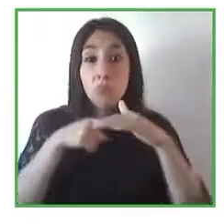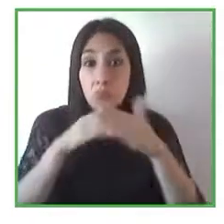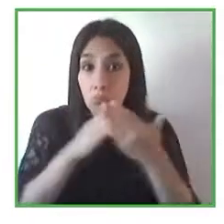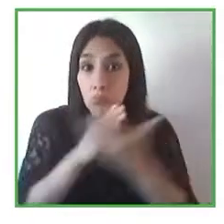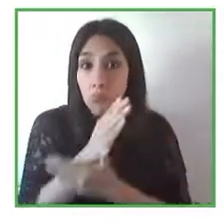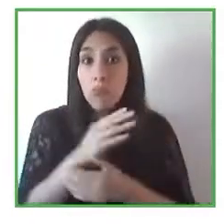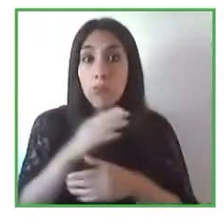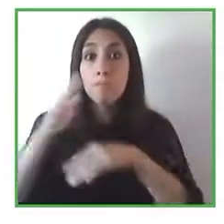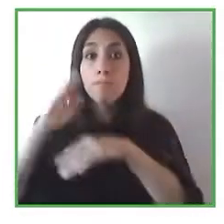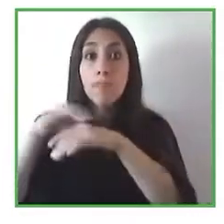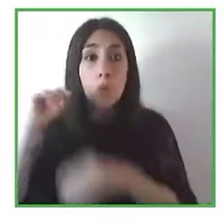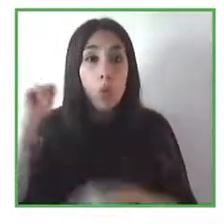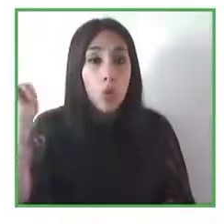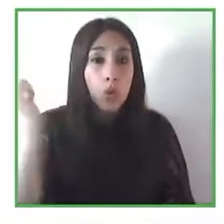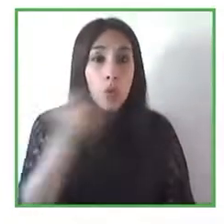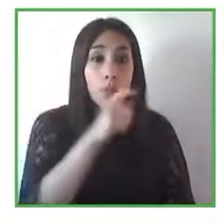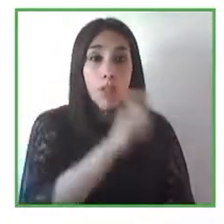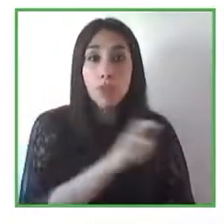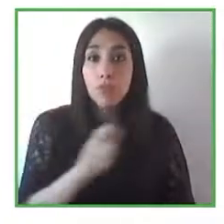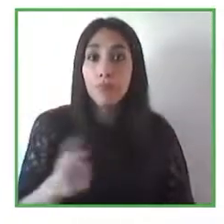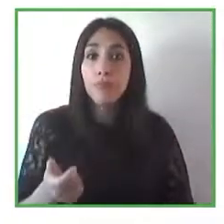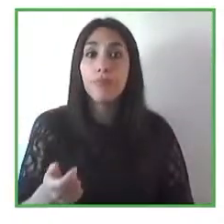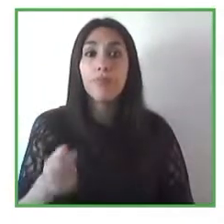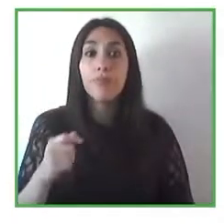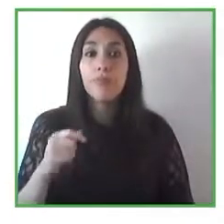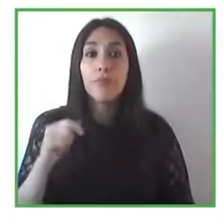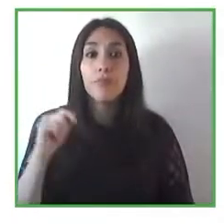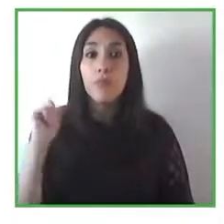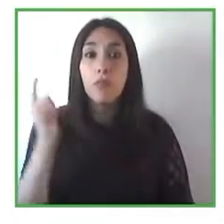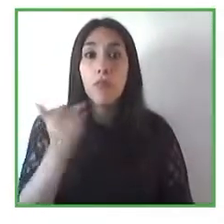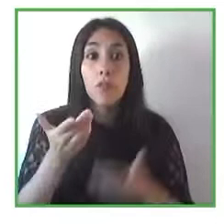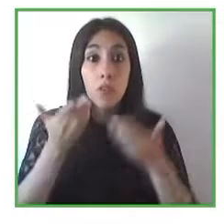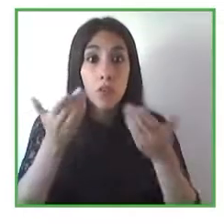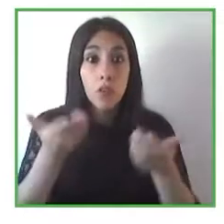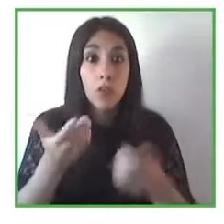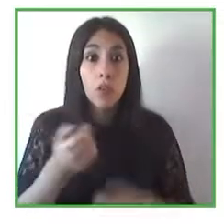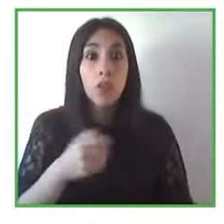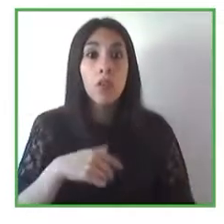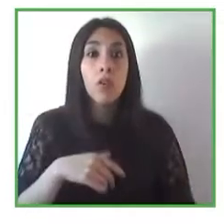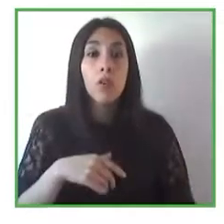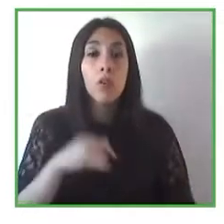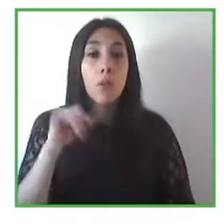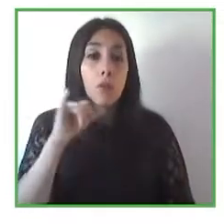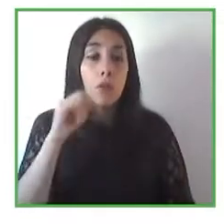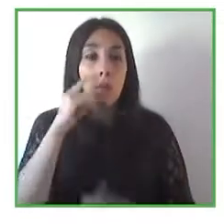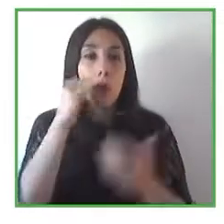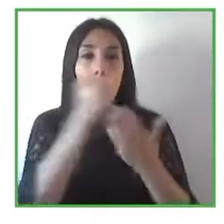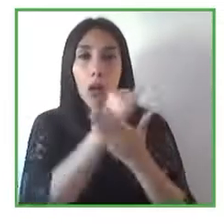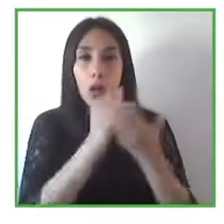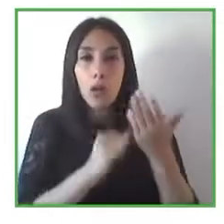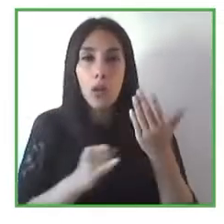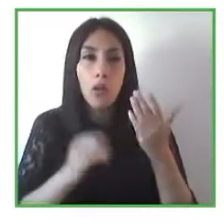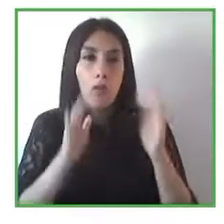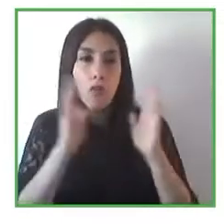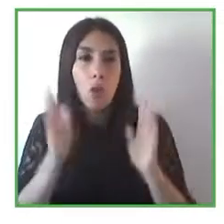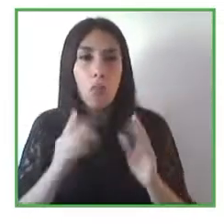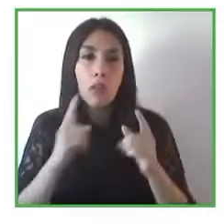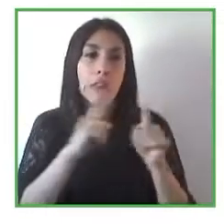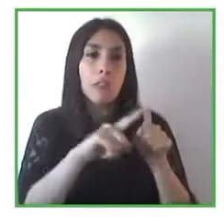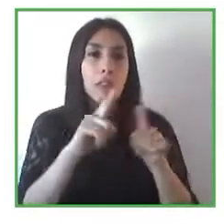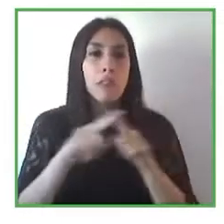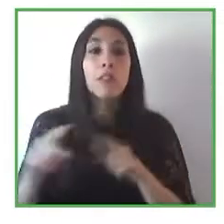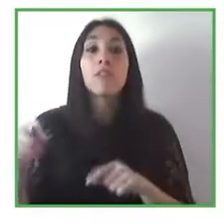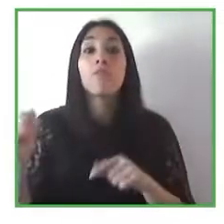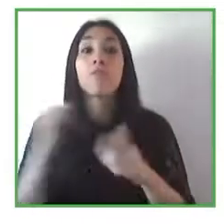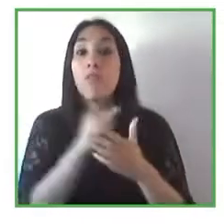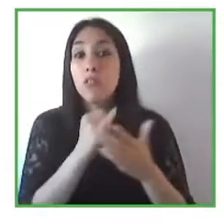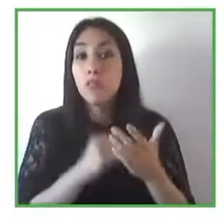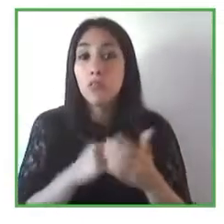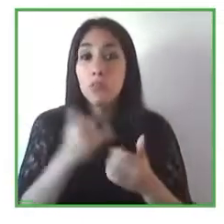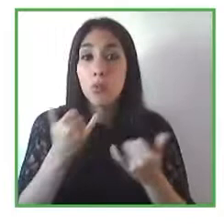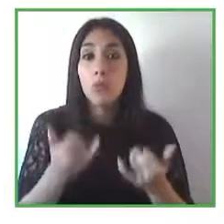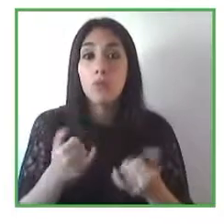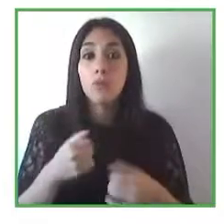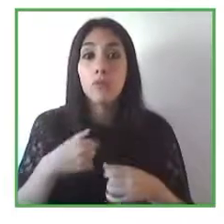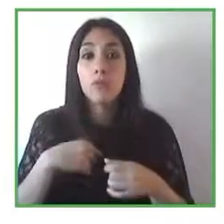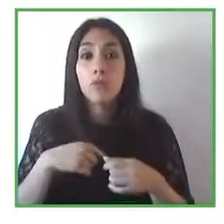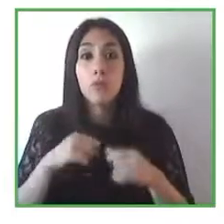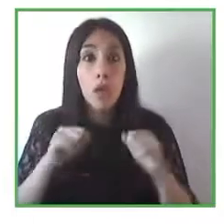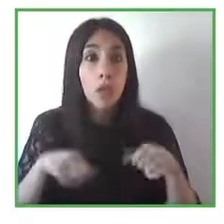for all people that reading and the different ways that we read become a right for all of us.